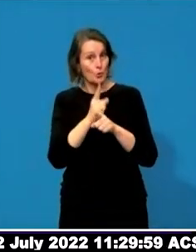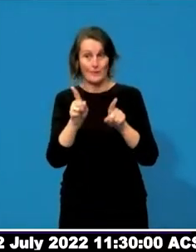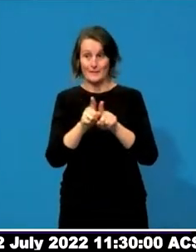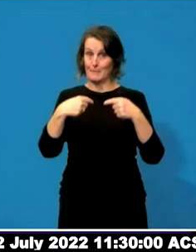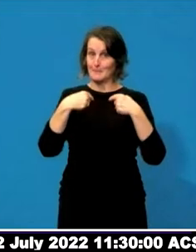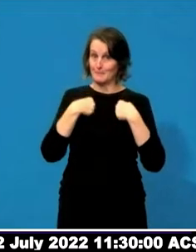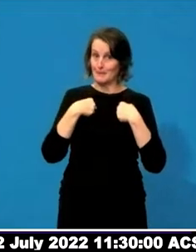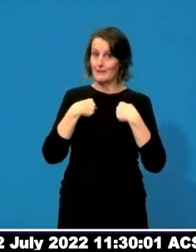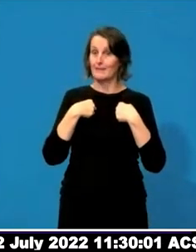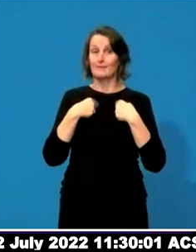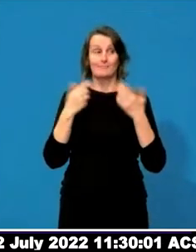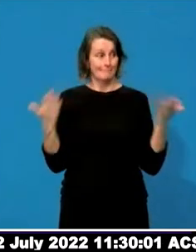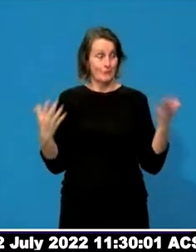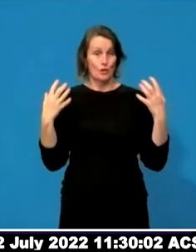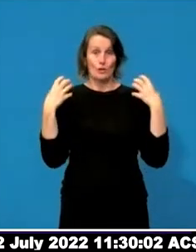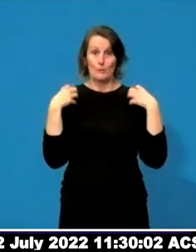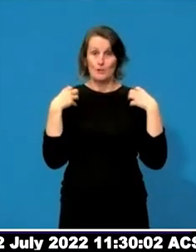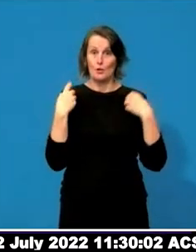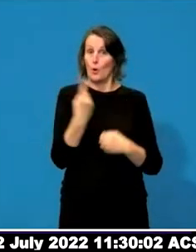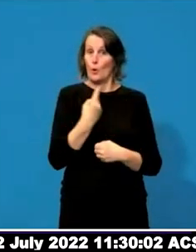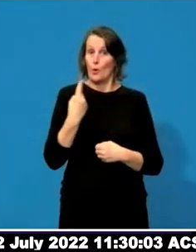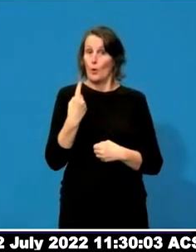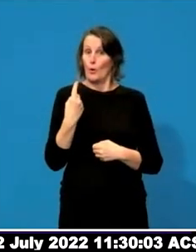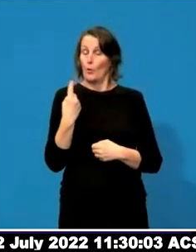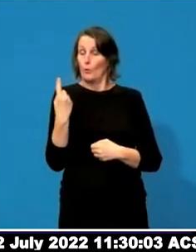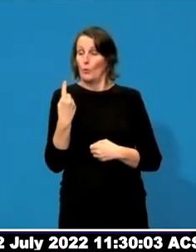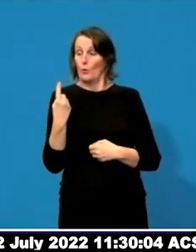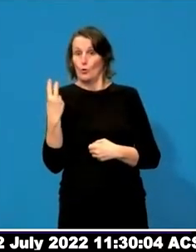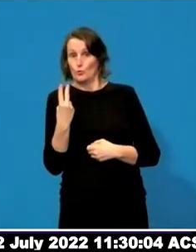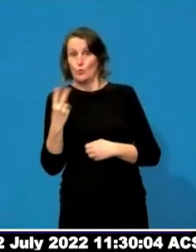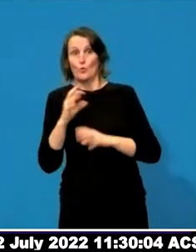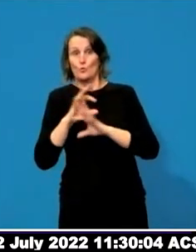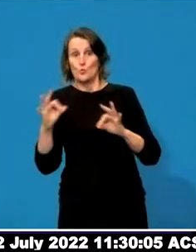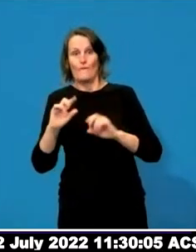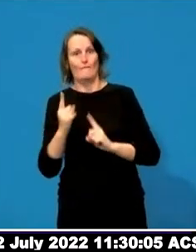are not First Nations people so we may have a different lens to First Nations people.